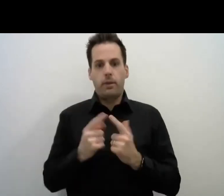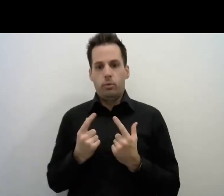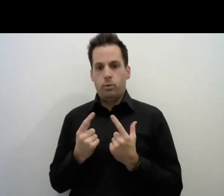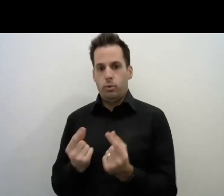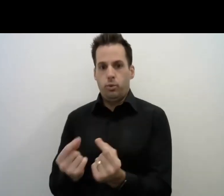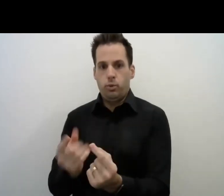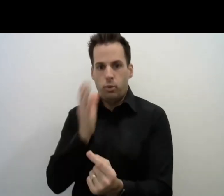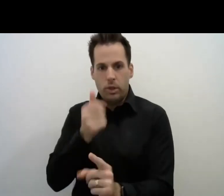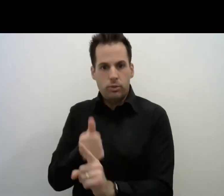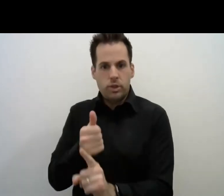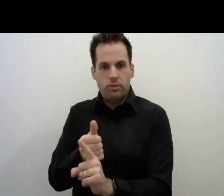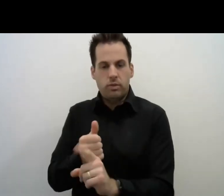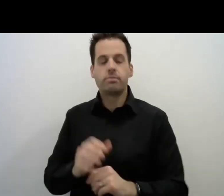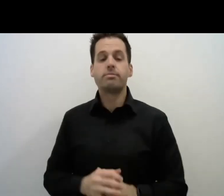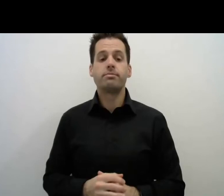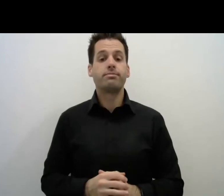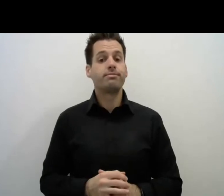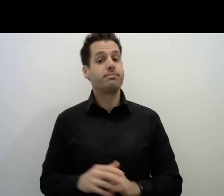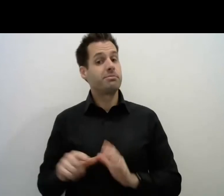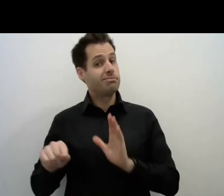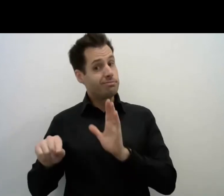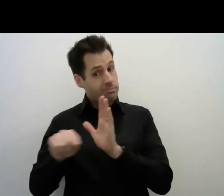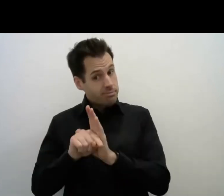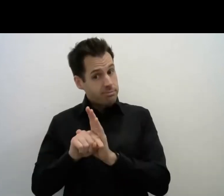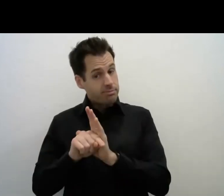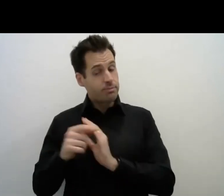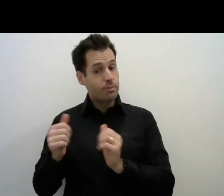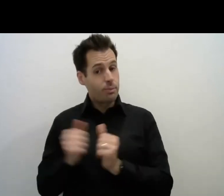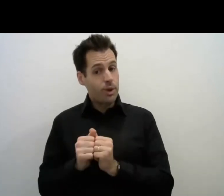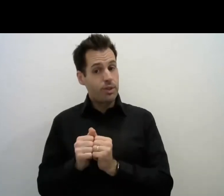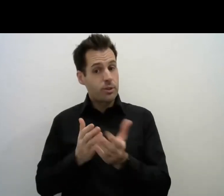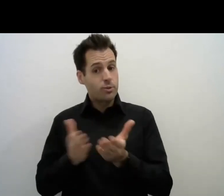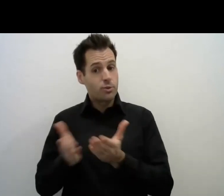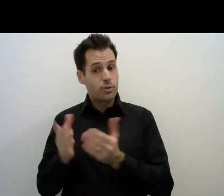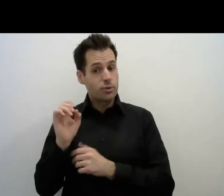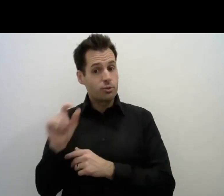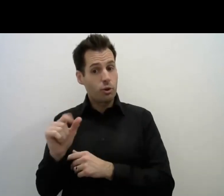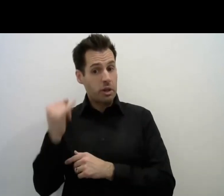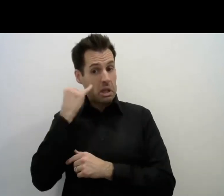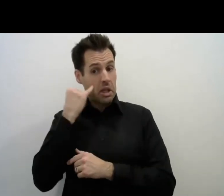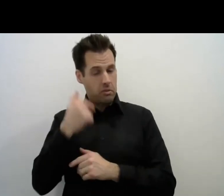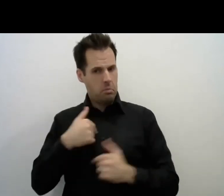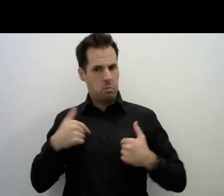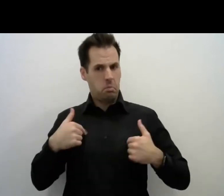the negative side of having a service dog when you have hidden disabilities is that